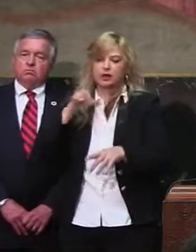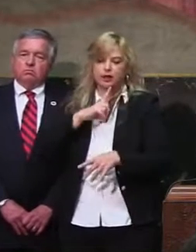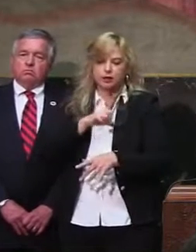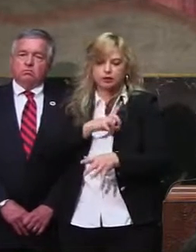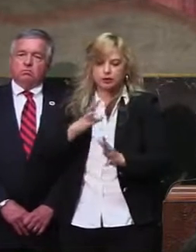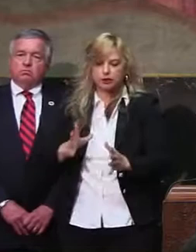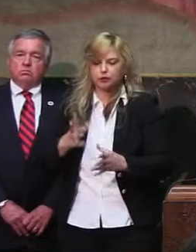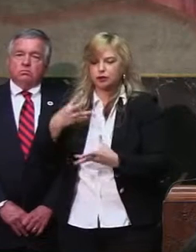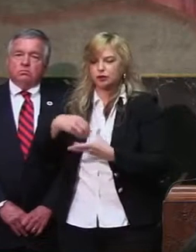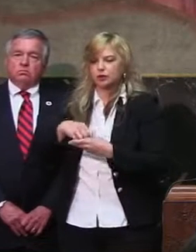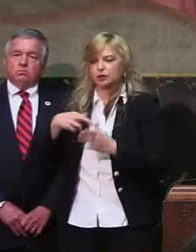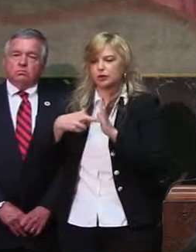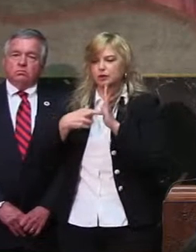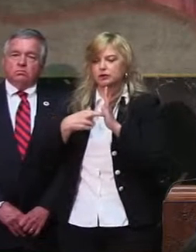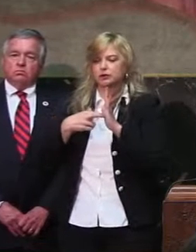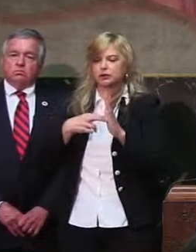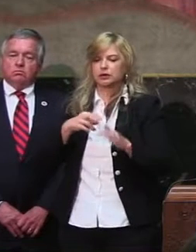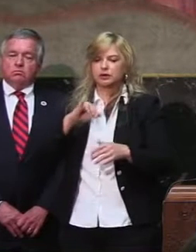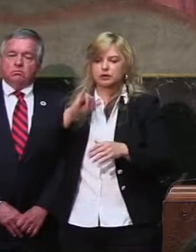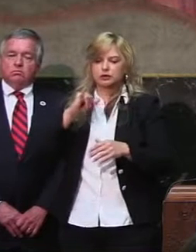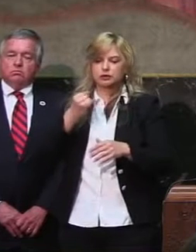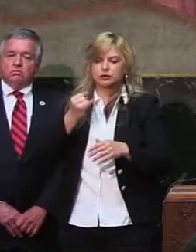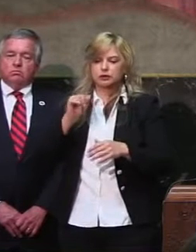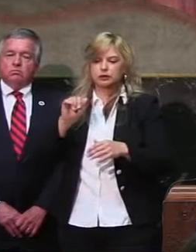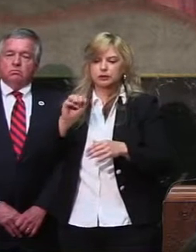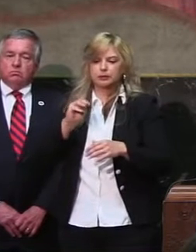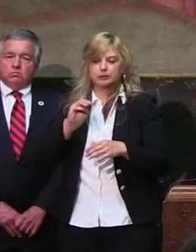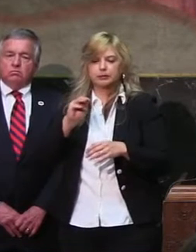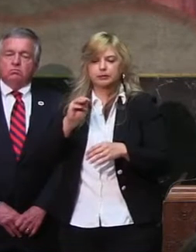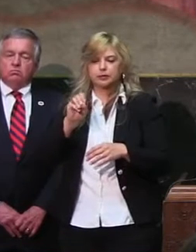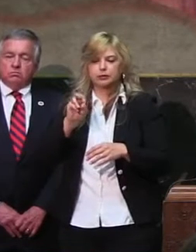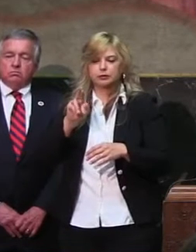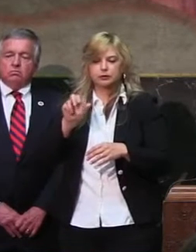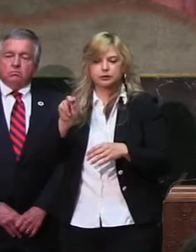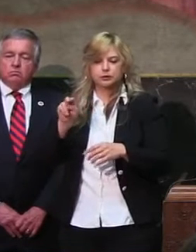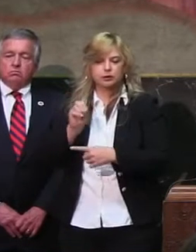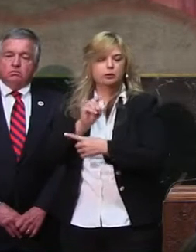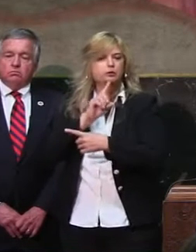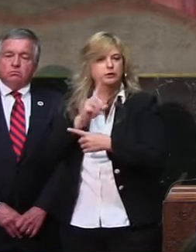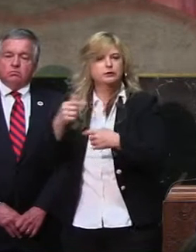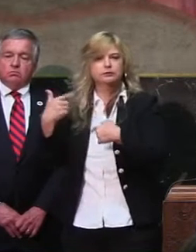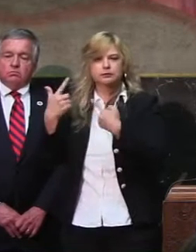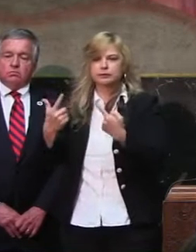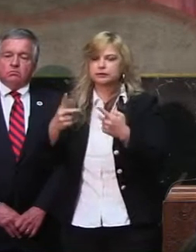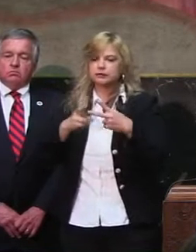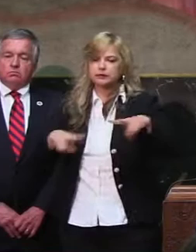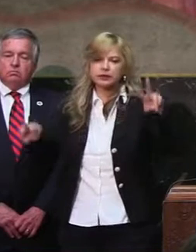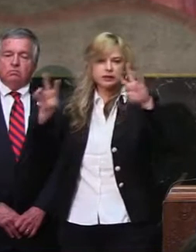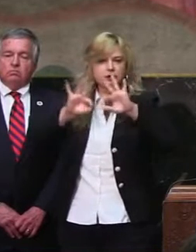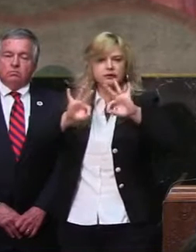representative Joe Marino who has been a huge asset in moving through some of these complicated issues